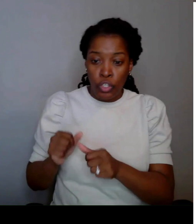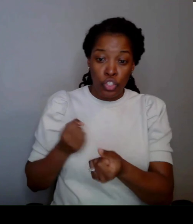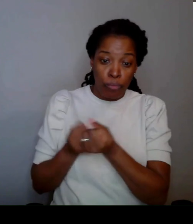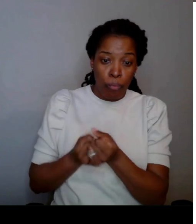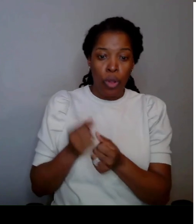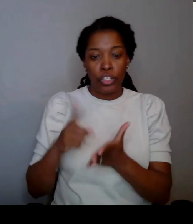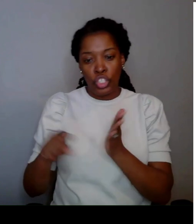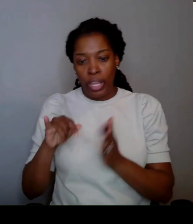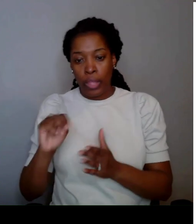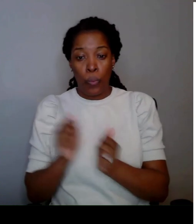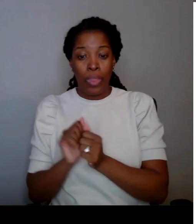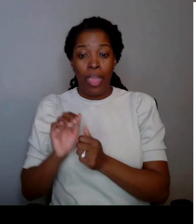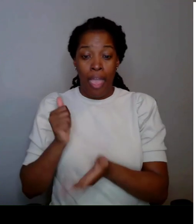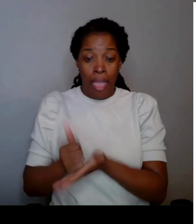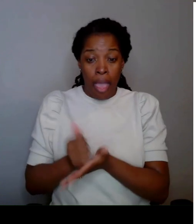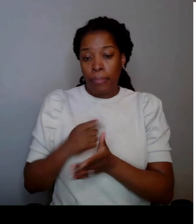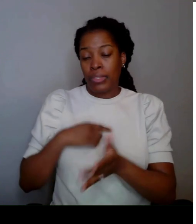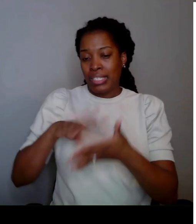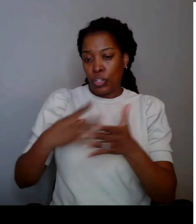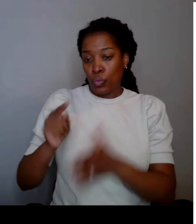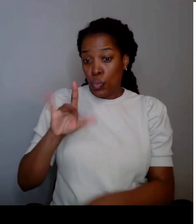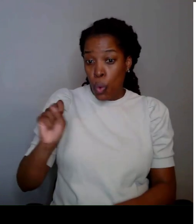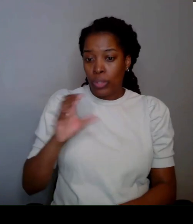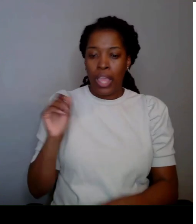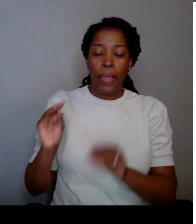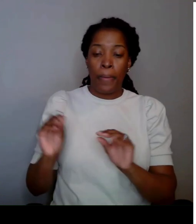she and her VR counselor agreed it was time to close the case.